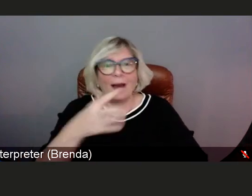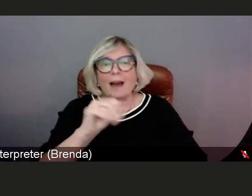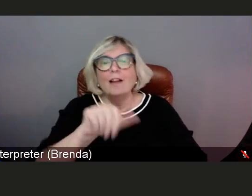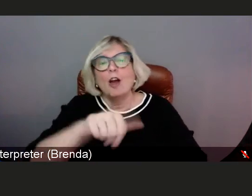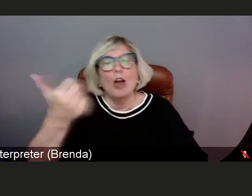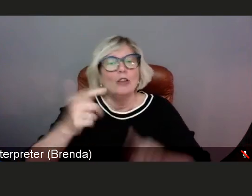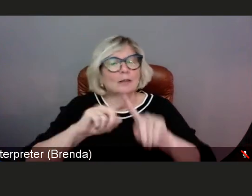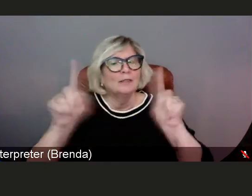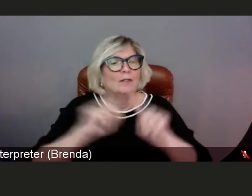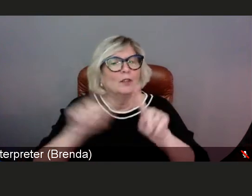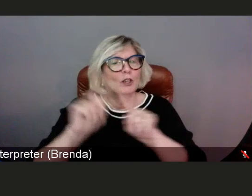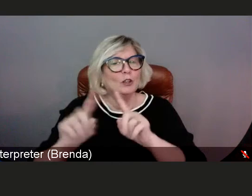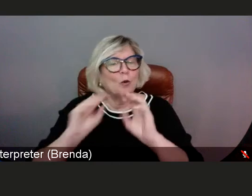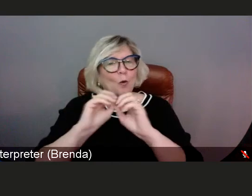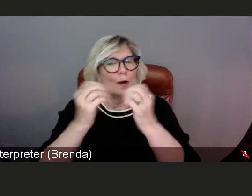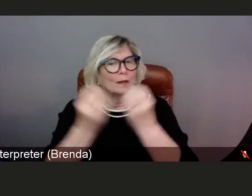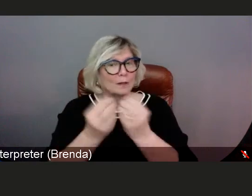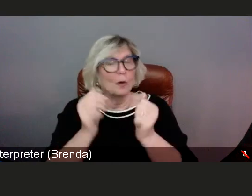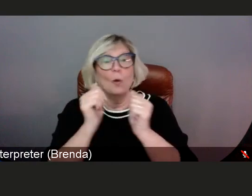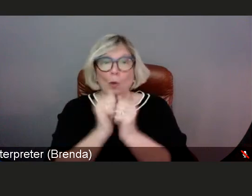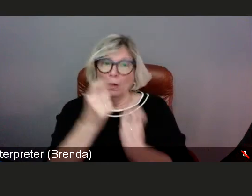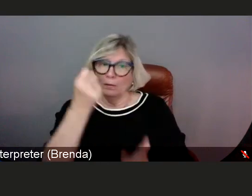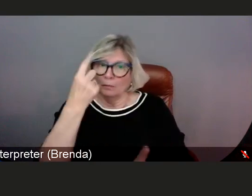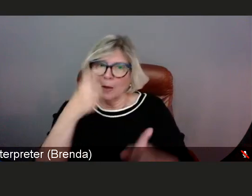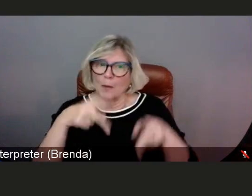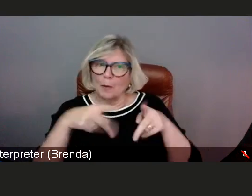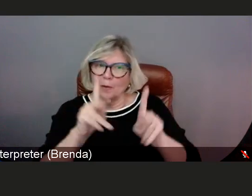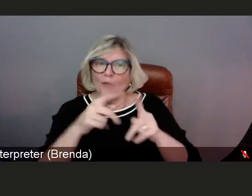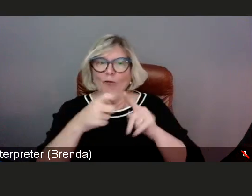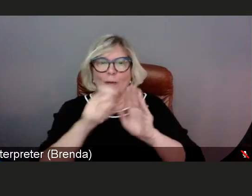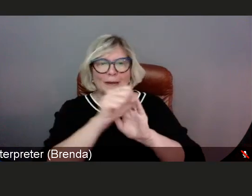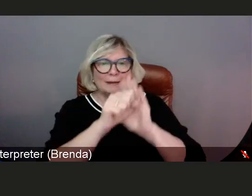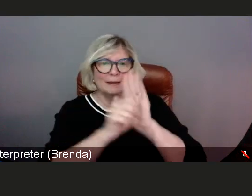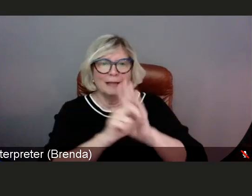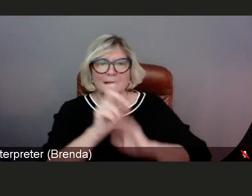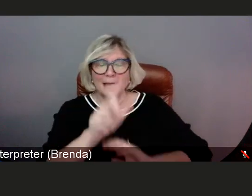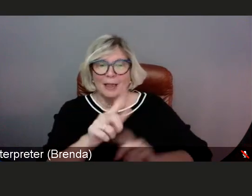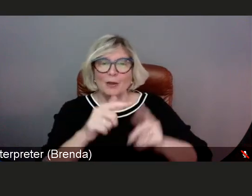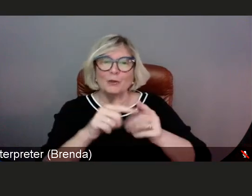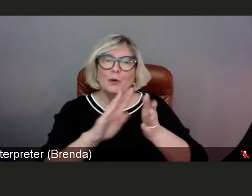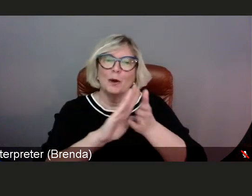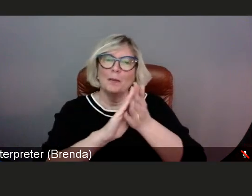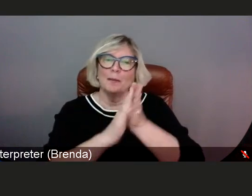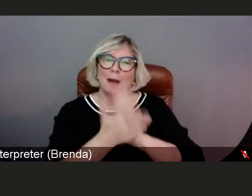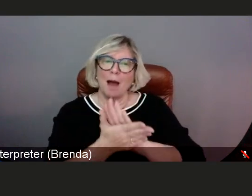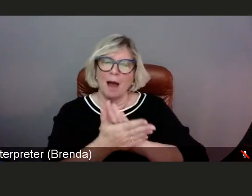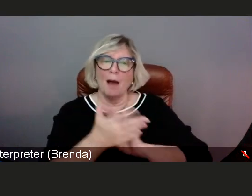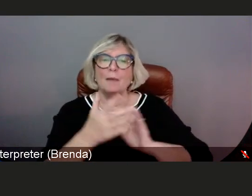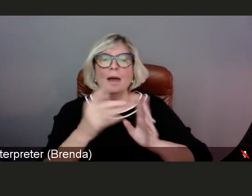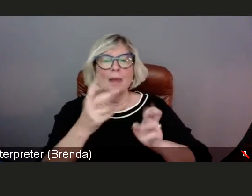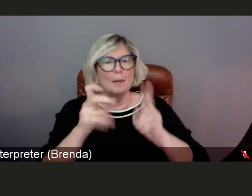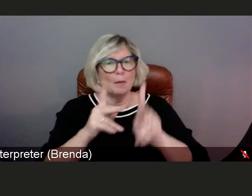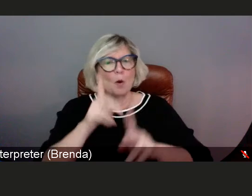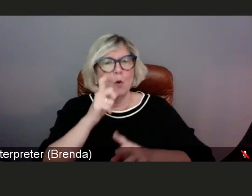with the permission of the State of Delaware in order to be the vaccinators at these community events.